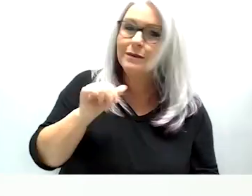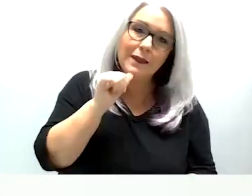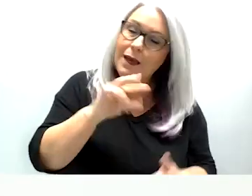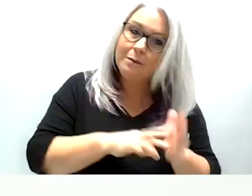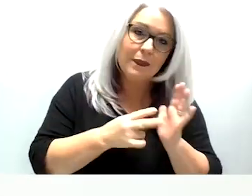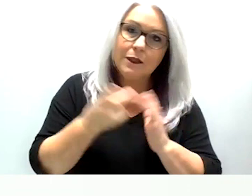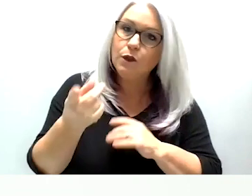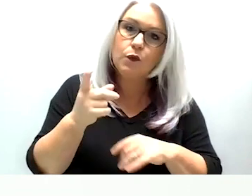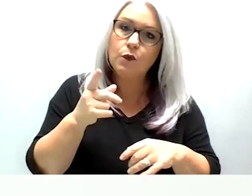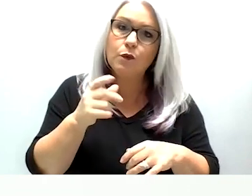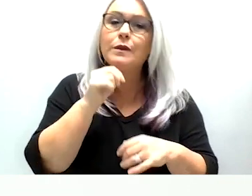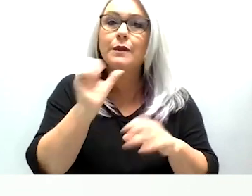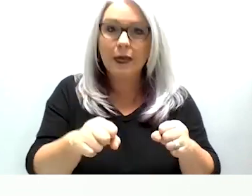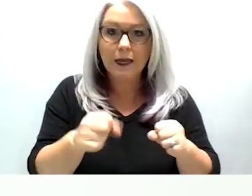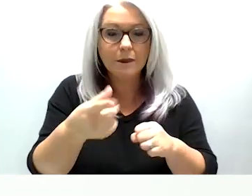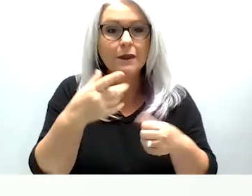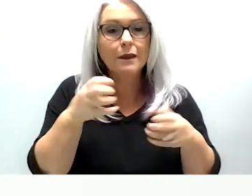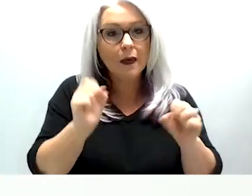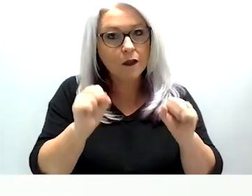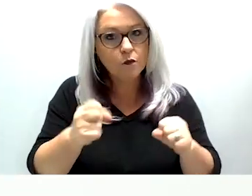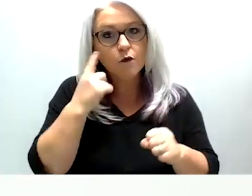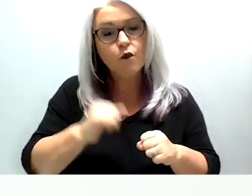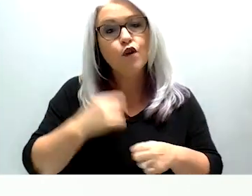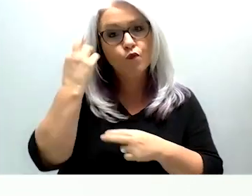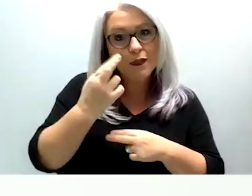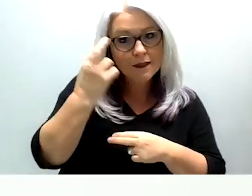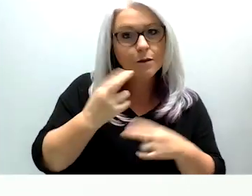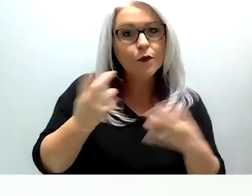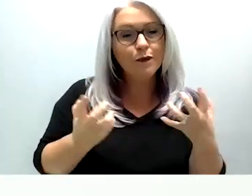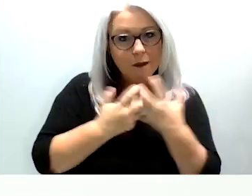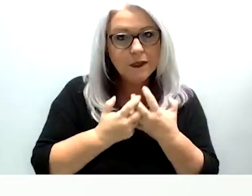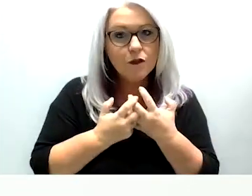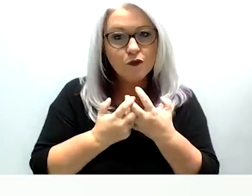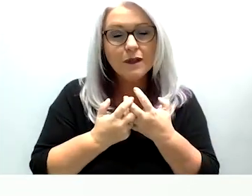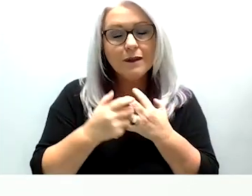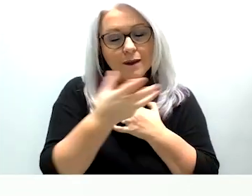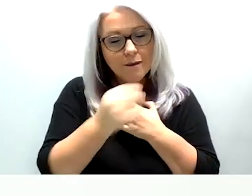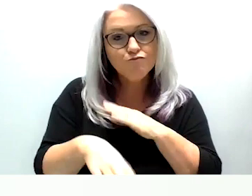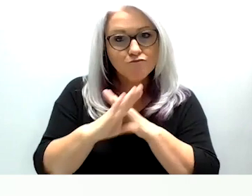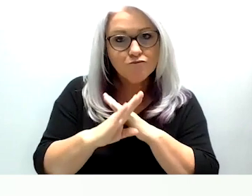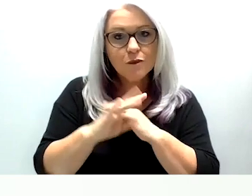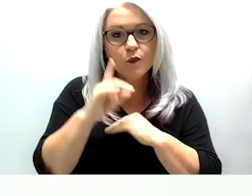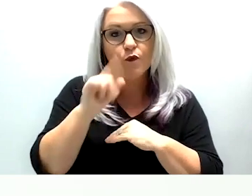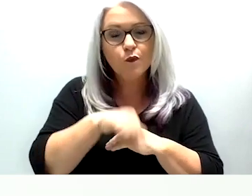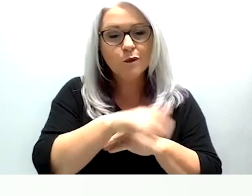eligible for reasonable accommodations or protections under the ADA or those other laws that I referred to. They